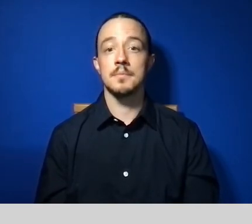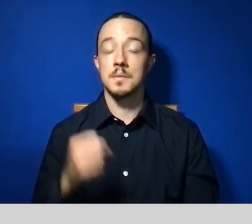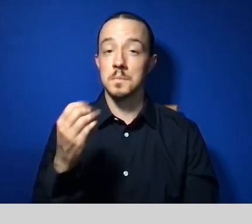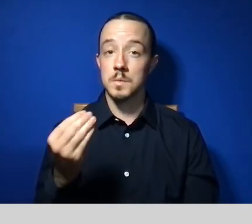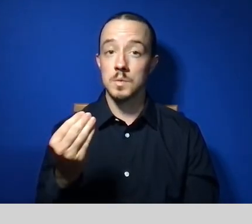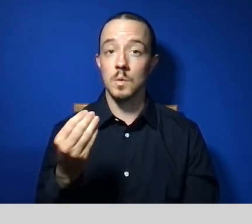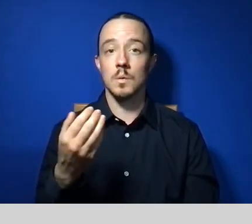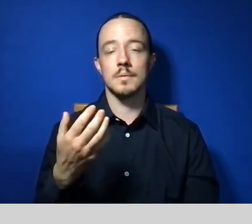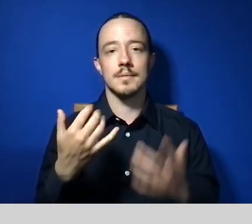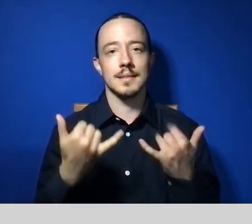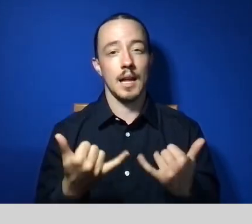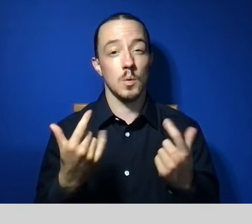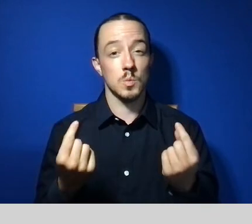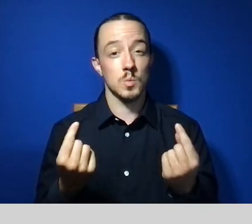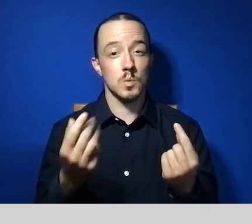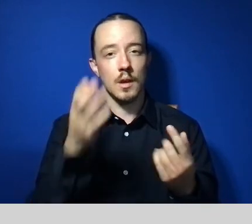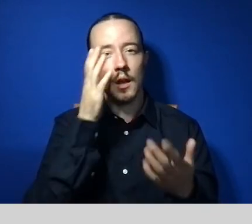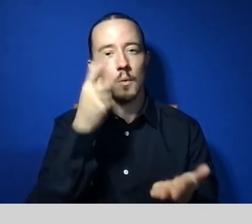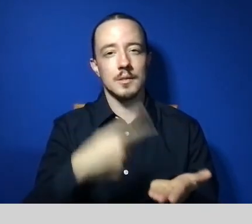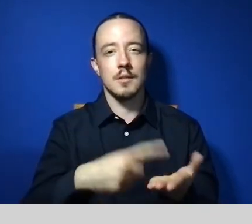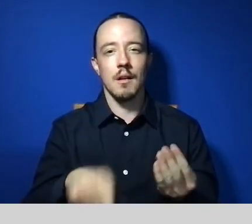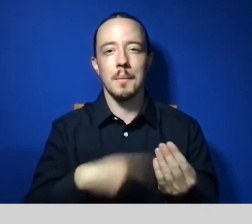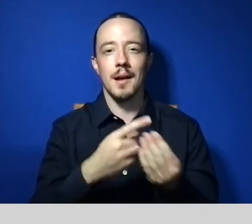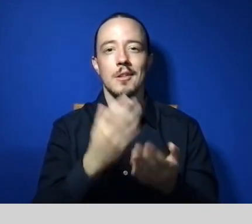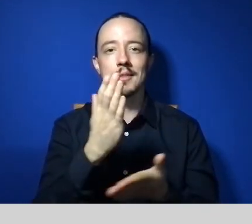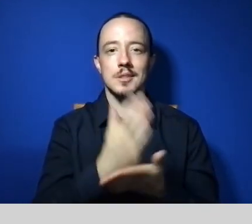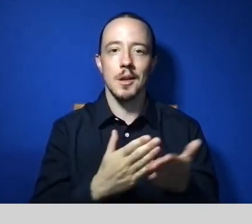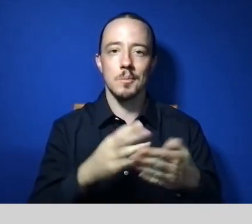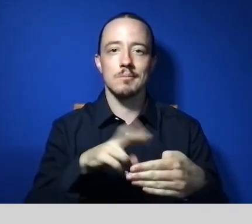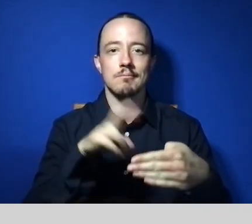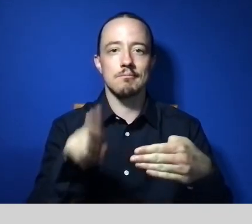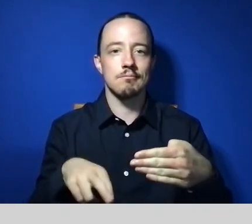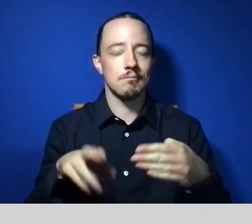So I'd like to go over some takeaways.